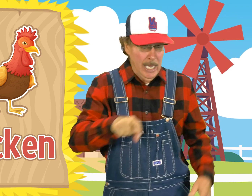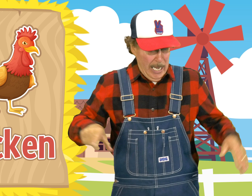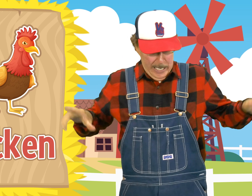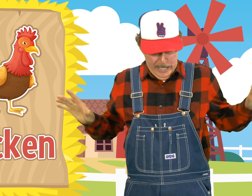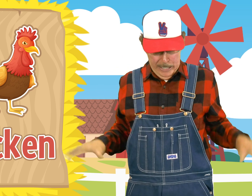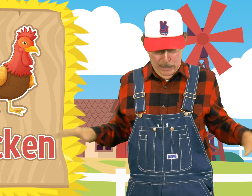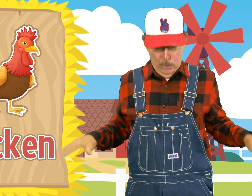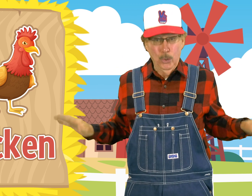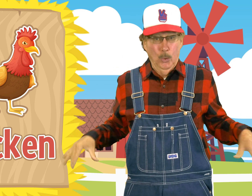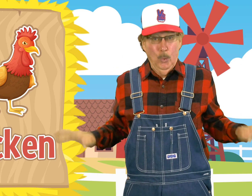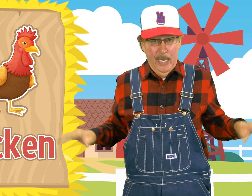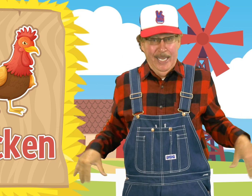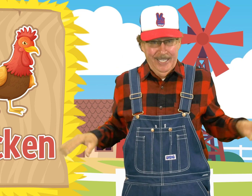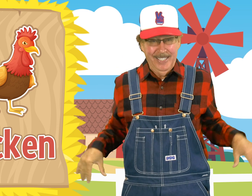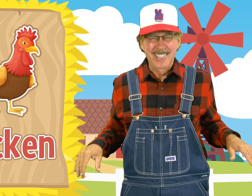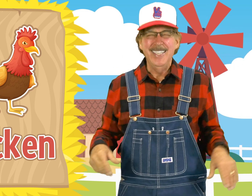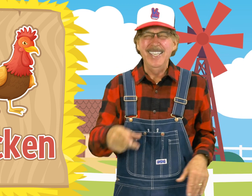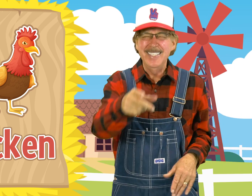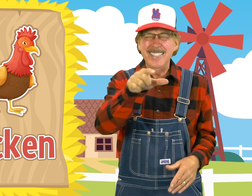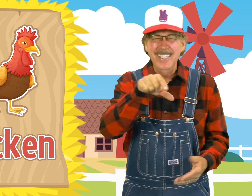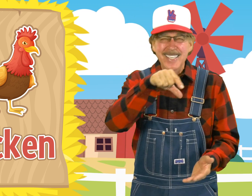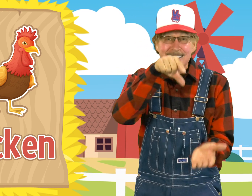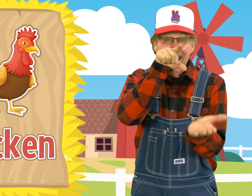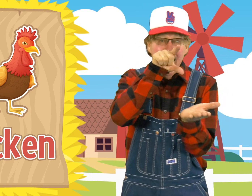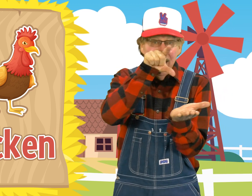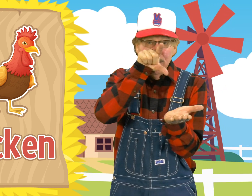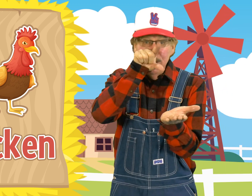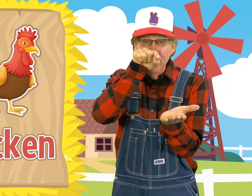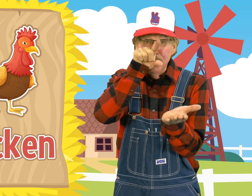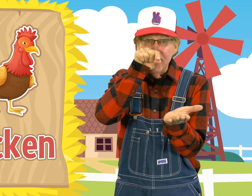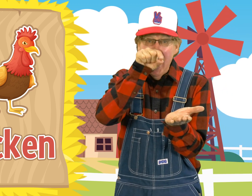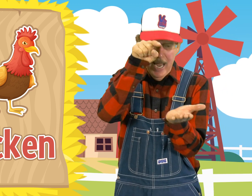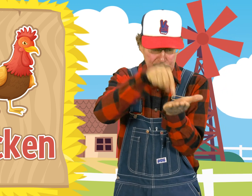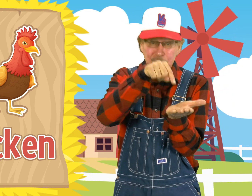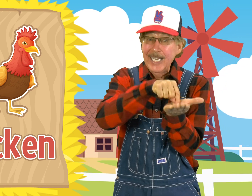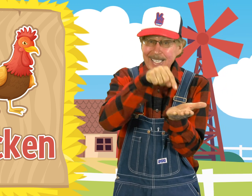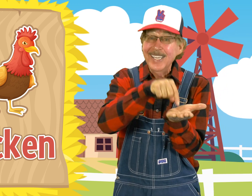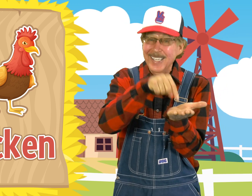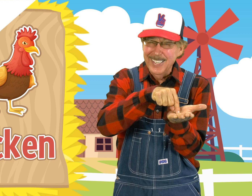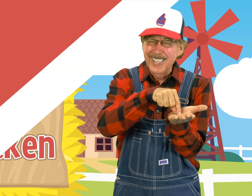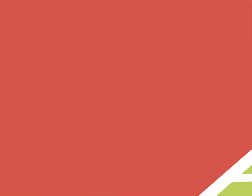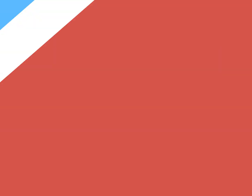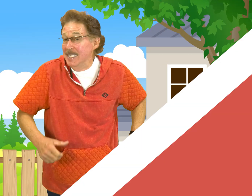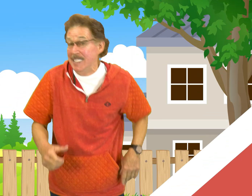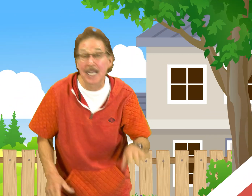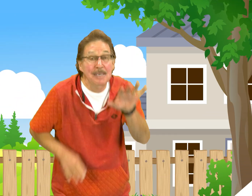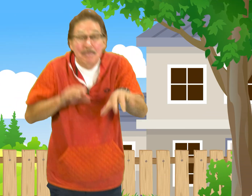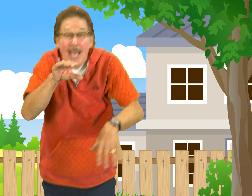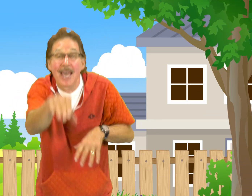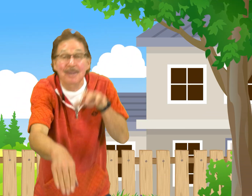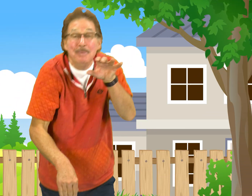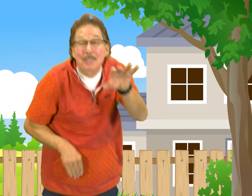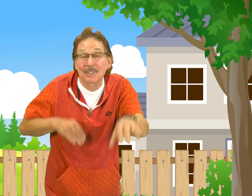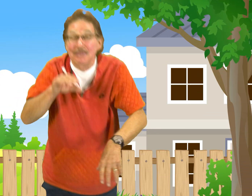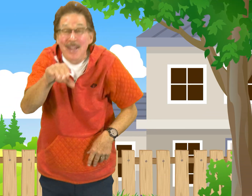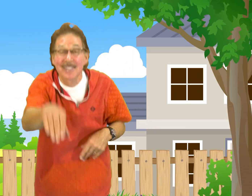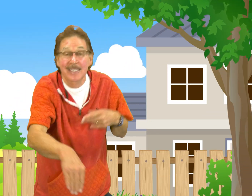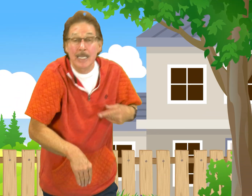And two wings This is how you sign chicken Some animals run